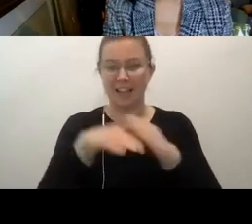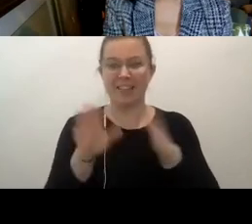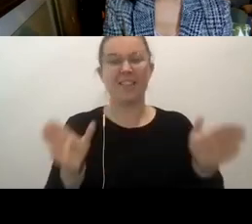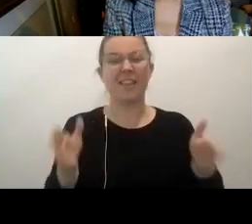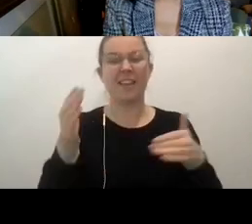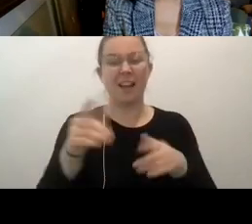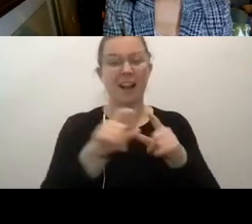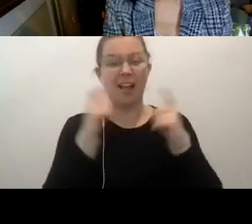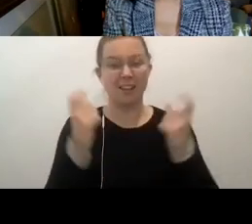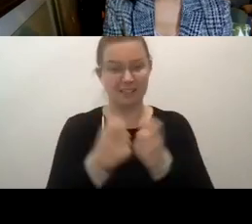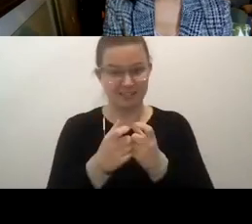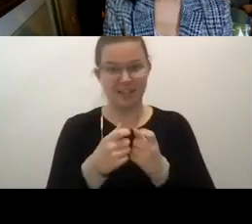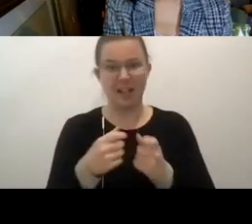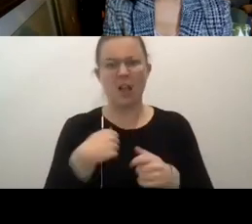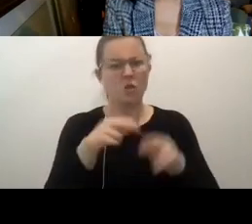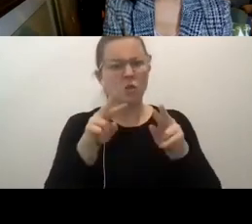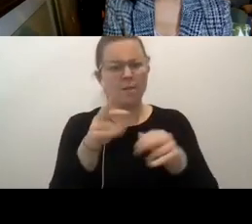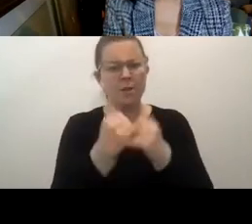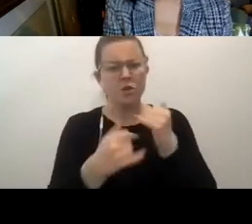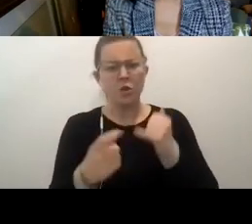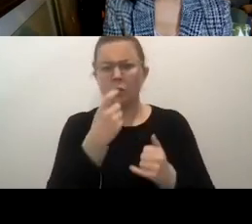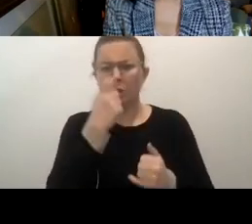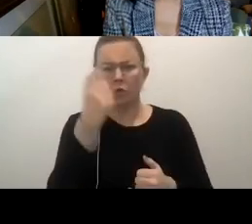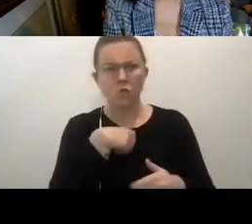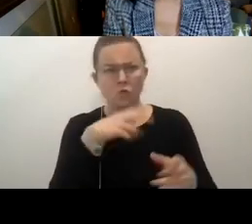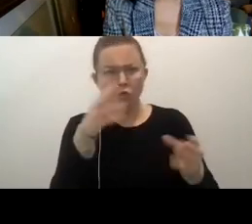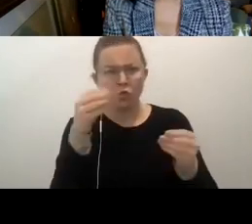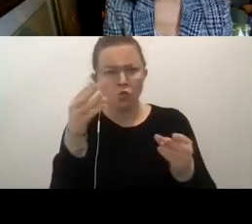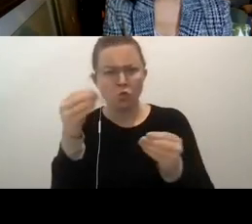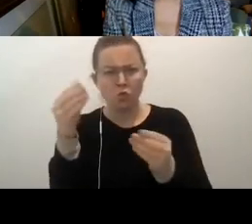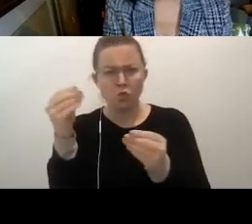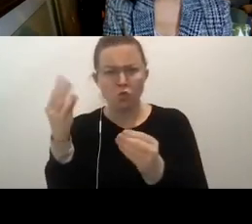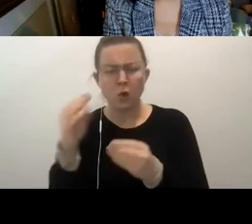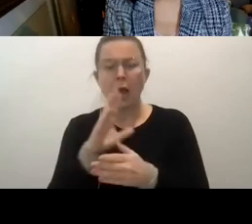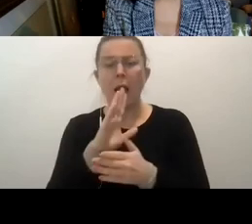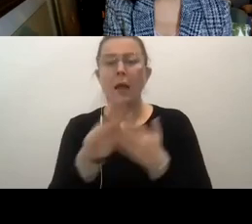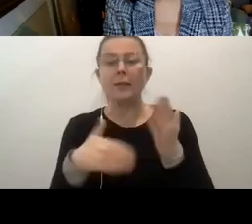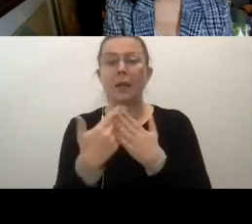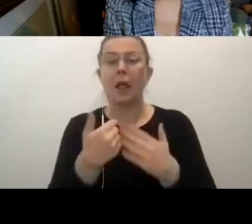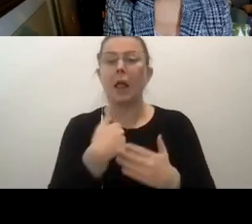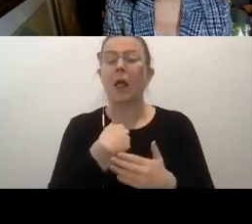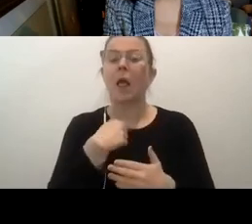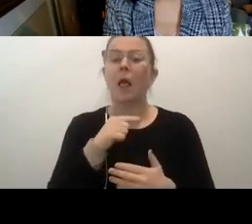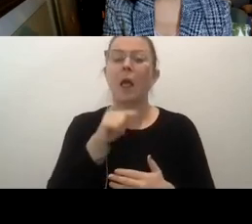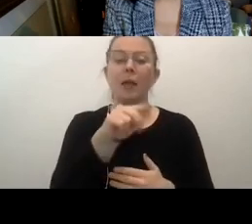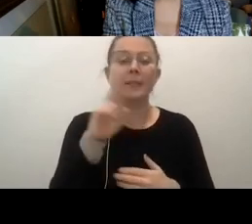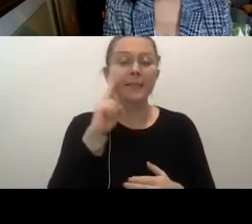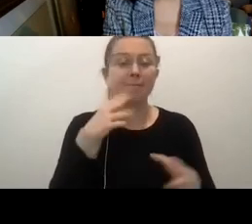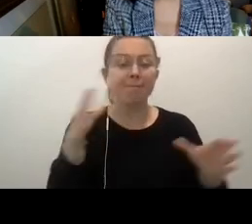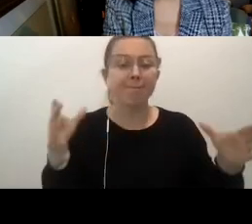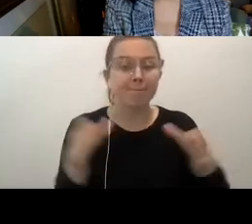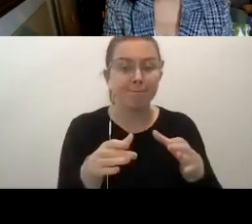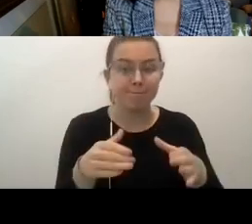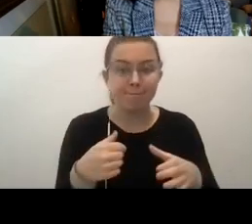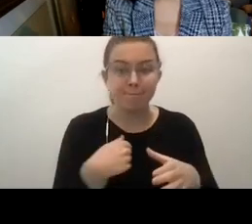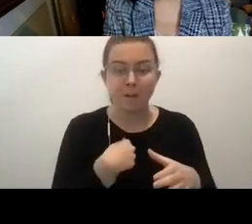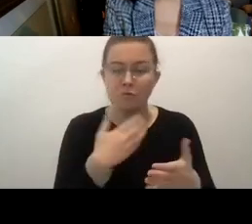I took it very seriously and it wasn't until I went to a deaf meet-up - and I was petrified of